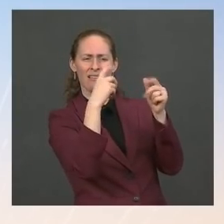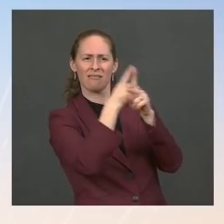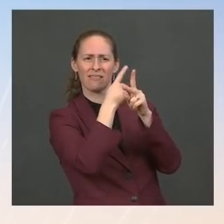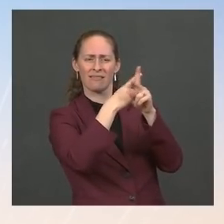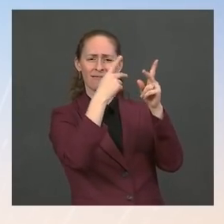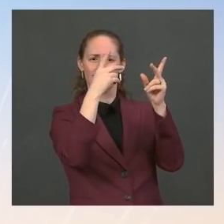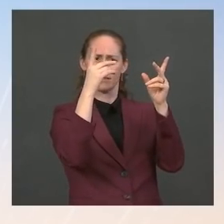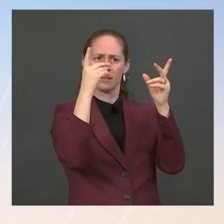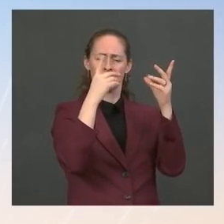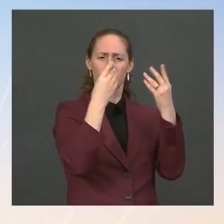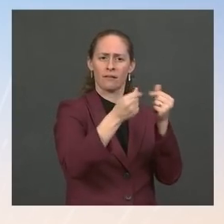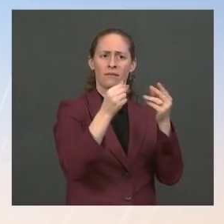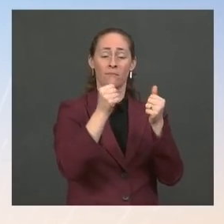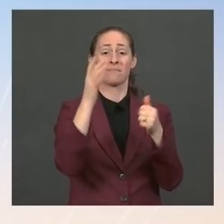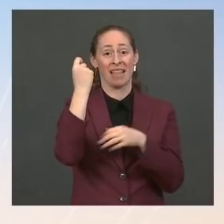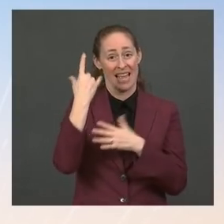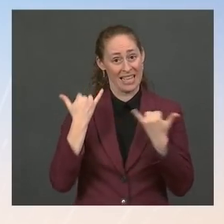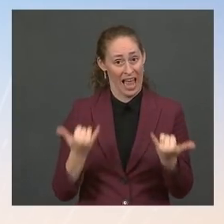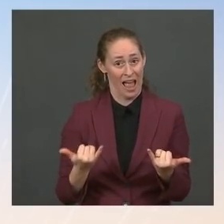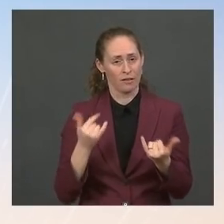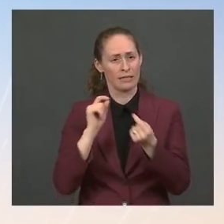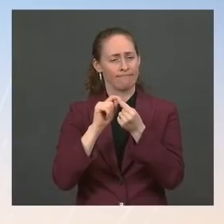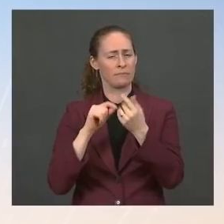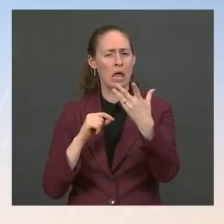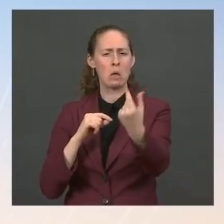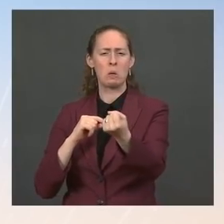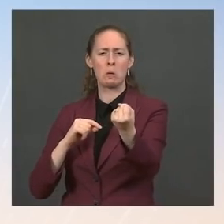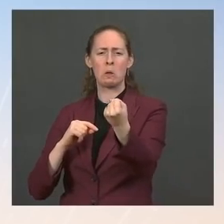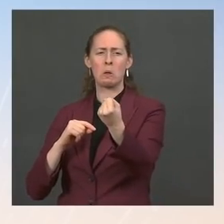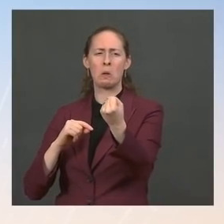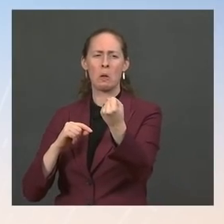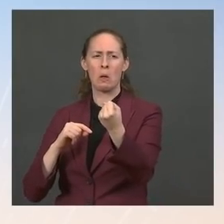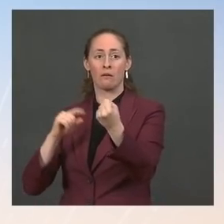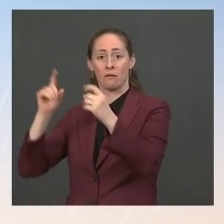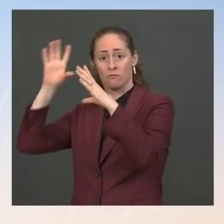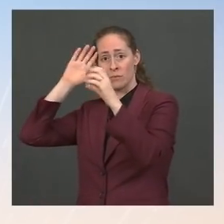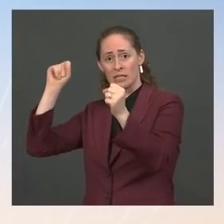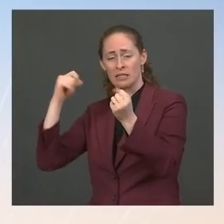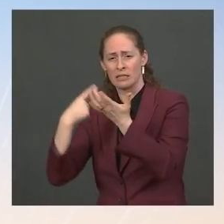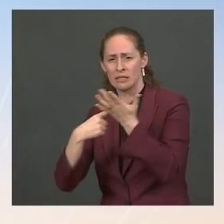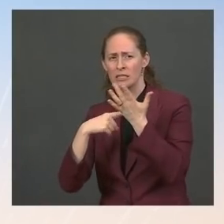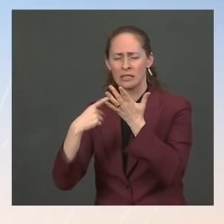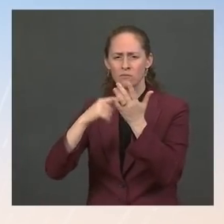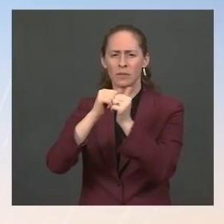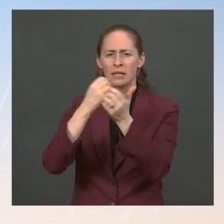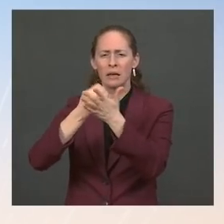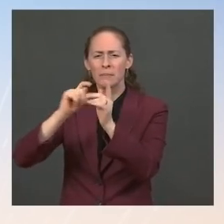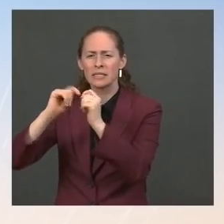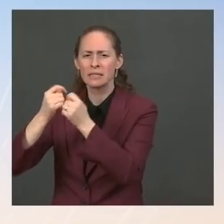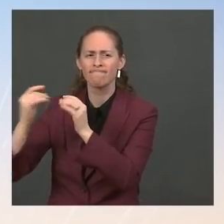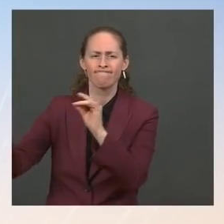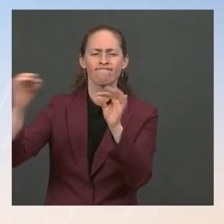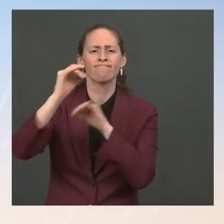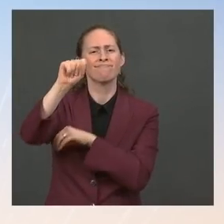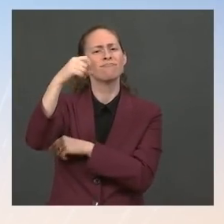as is the economic team. And I would note, again, that we have taken a range of actions. We've communicated with the FTC to crack down on illegal pricing;